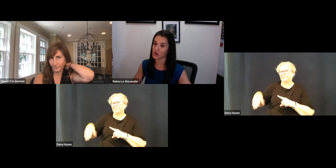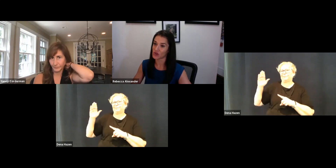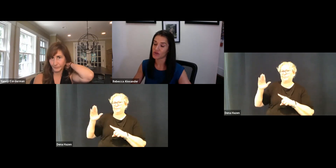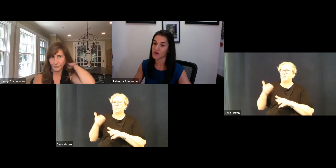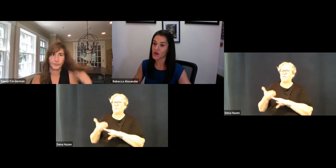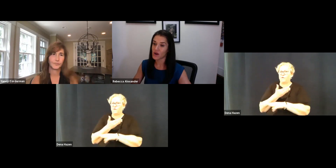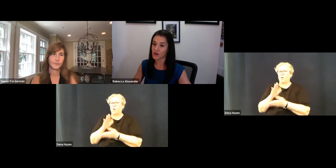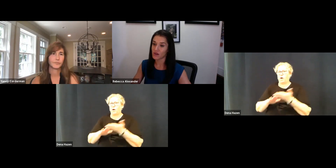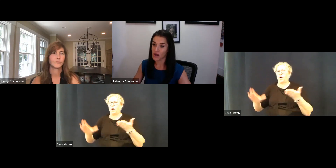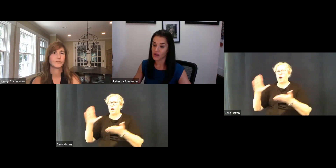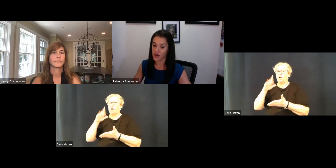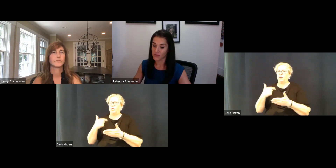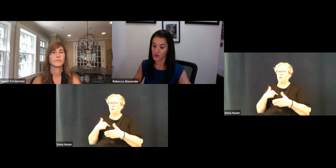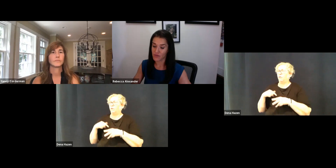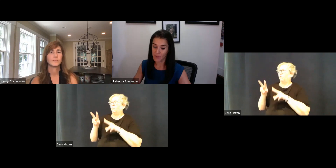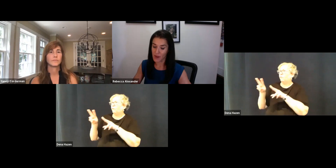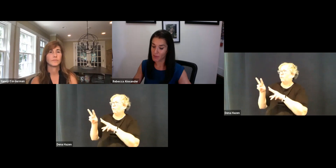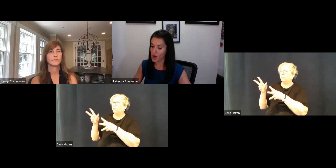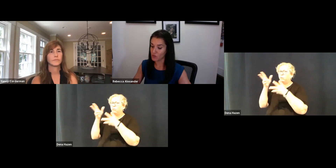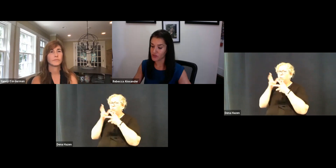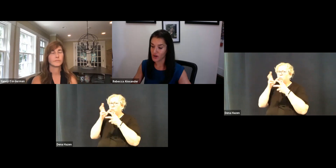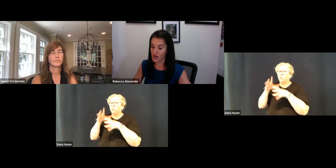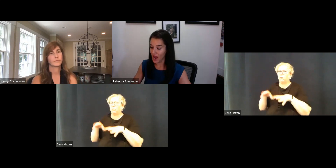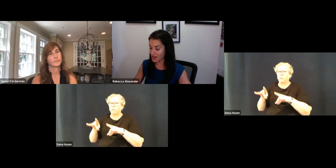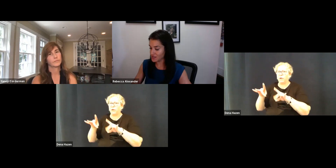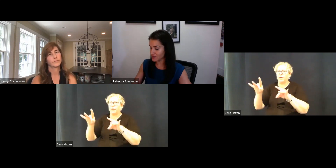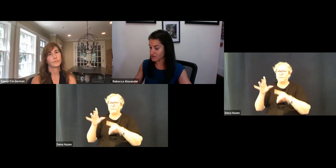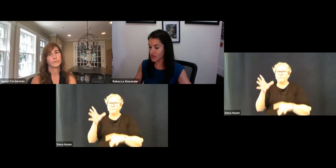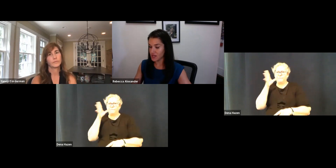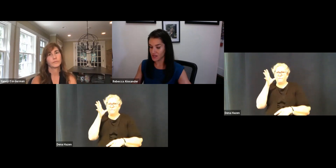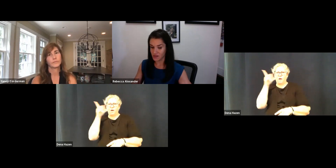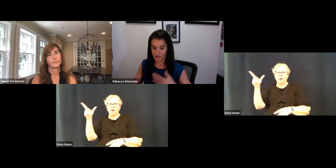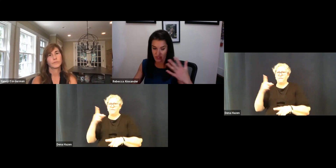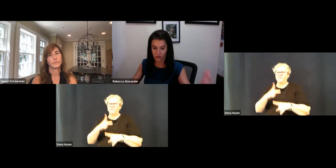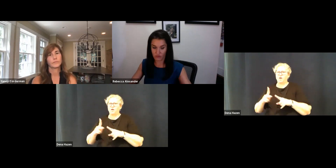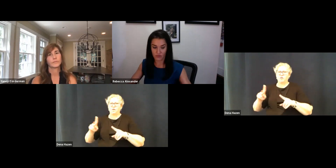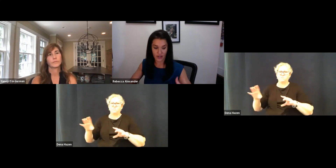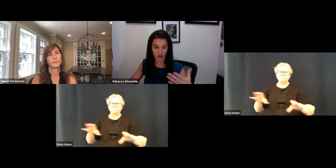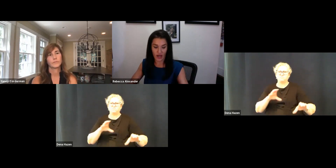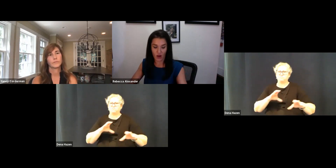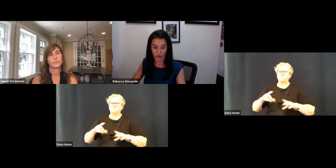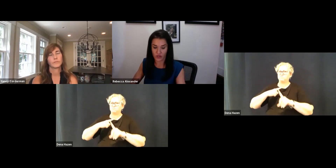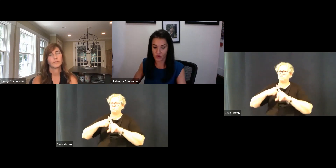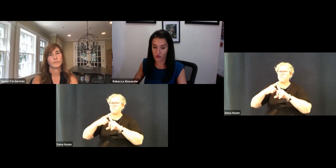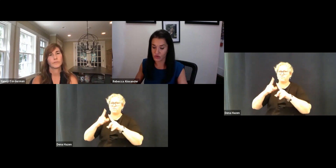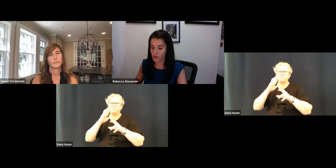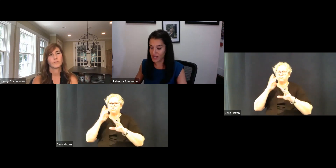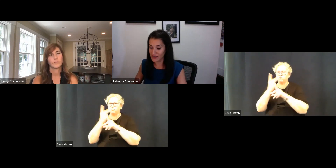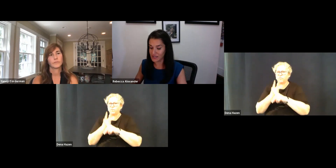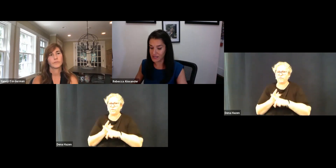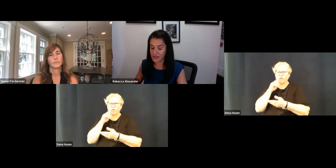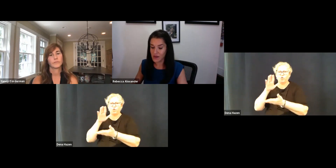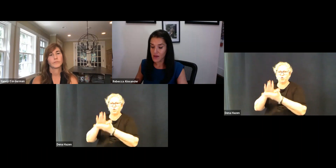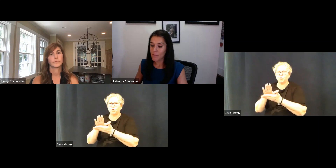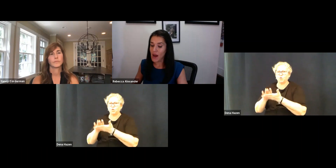learned a lot from them. My mom was very active in figuring out with the schools what I needed.